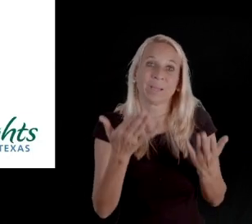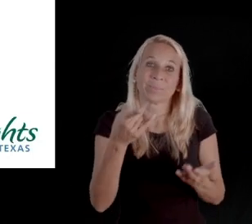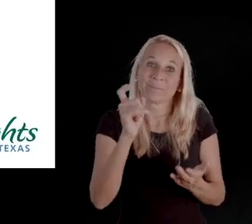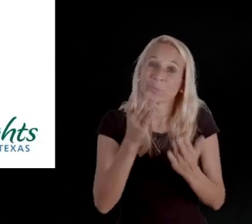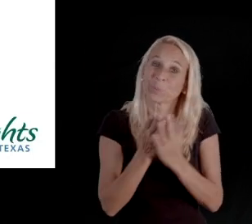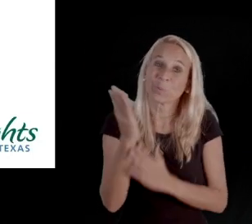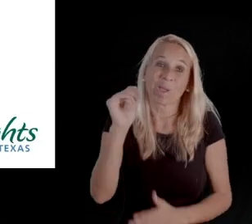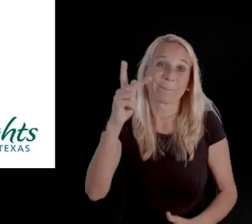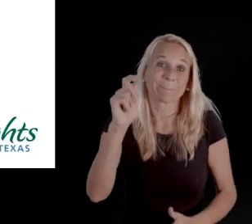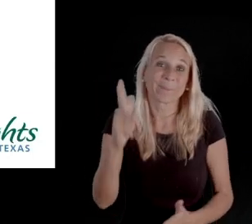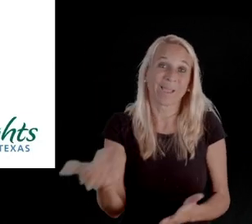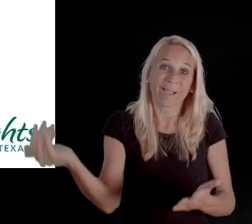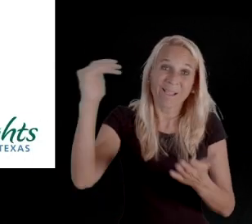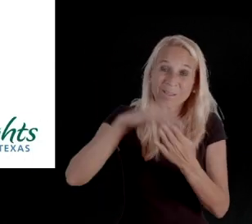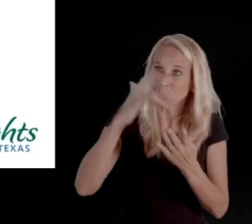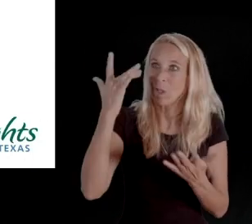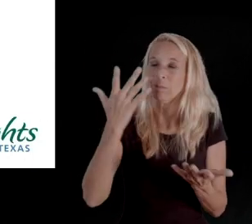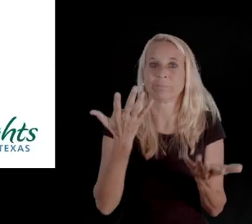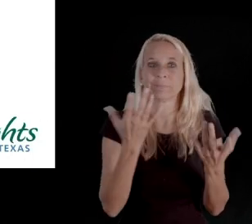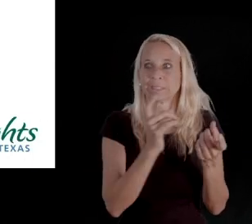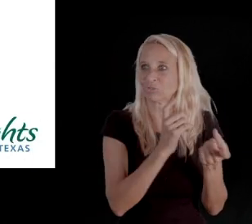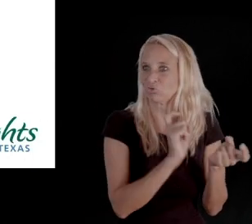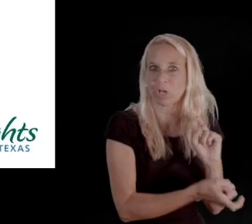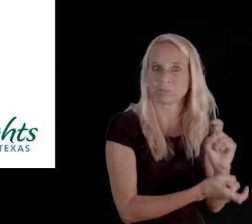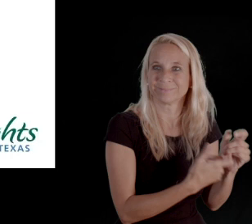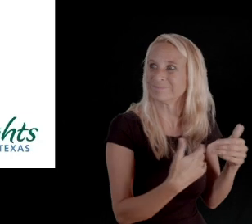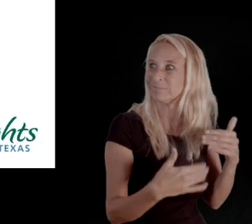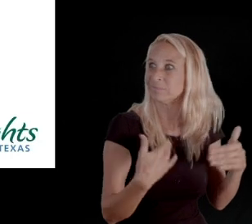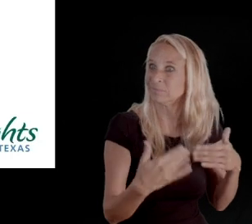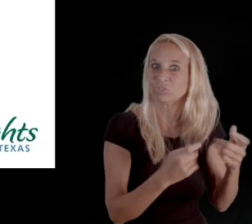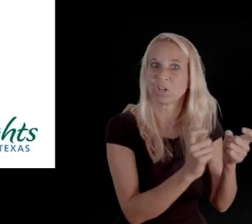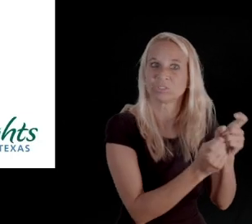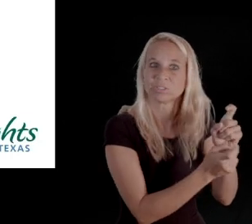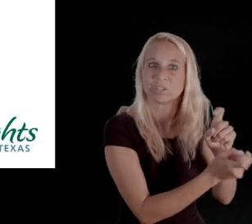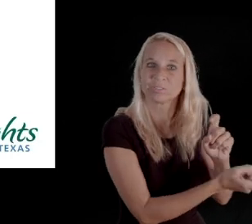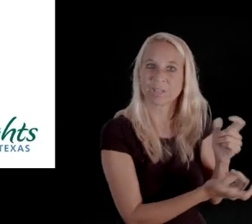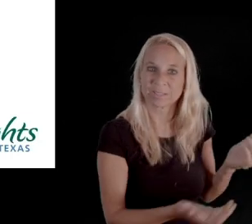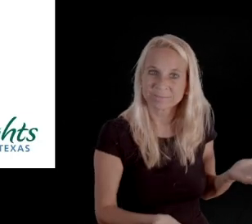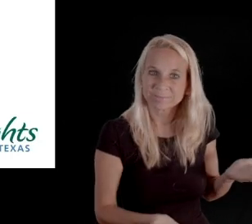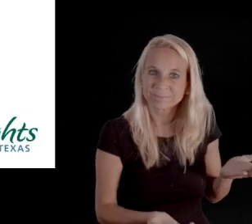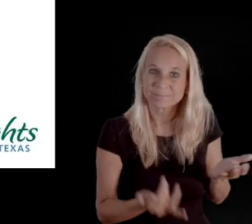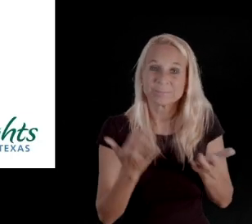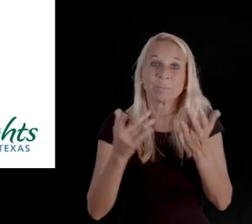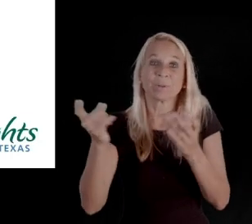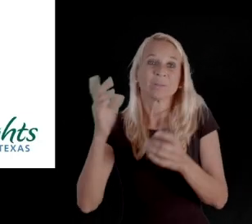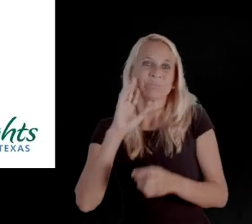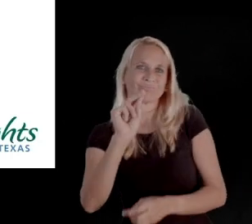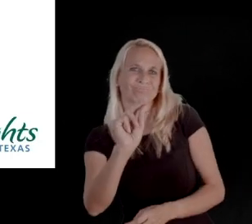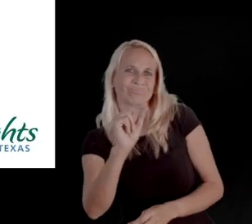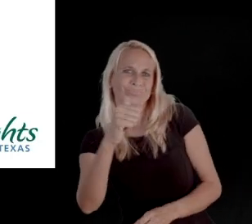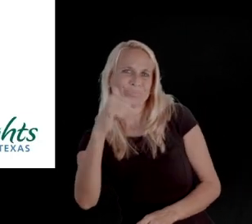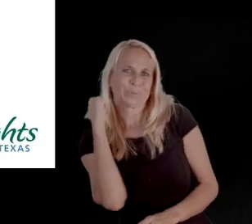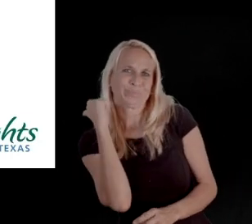appeal because things were changed, but because the managed care organization refused to consider those changes while you were in appeal.